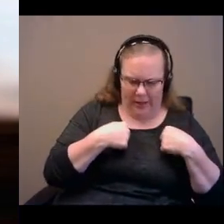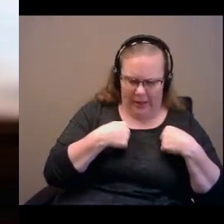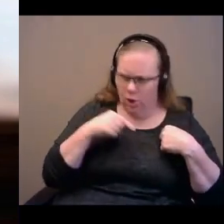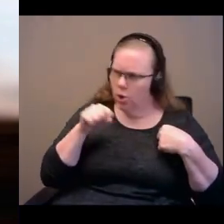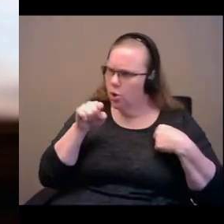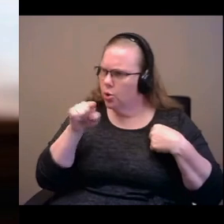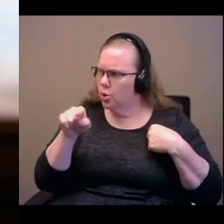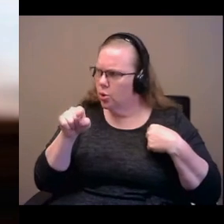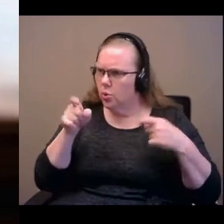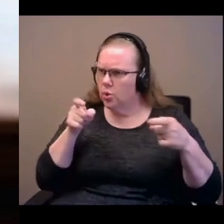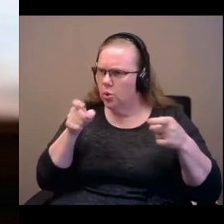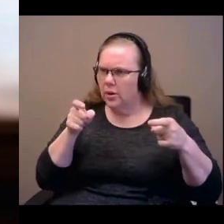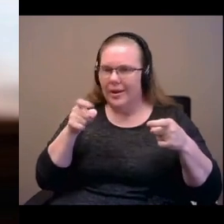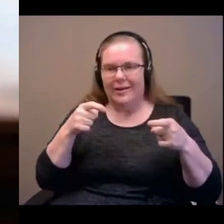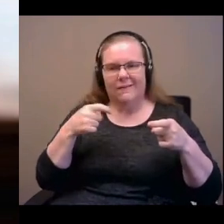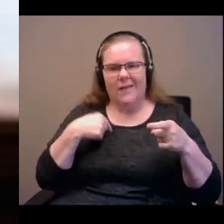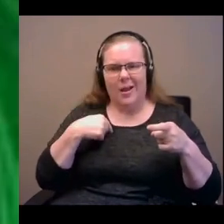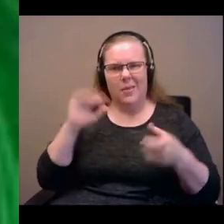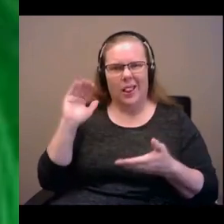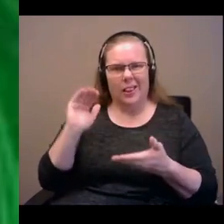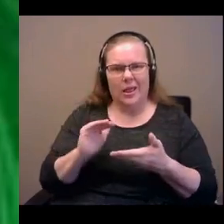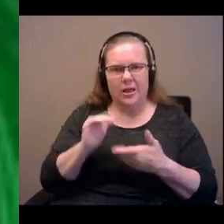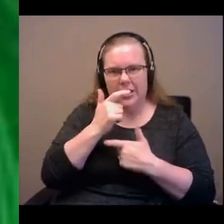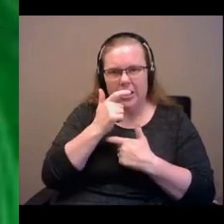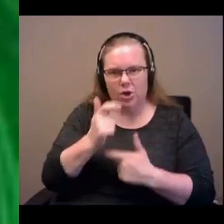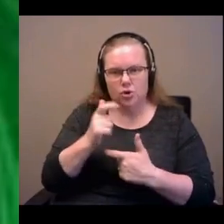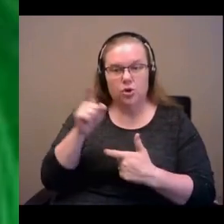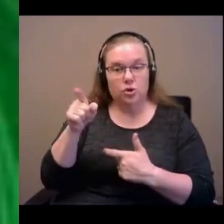the less interested I am in doing what you suggested. Because essentially, people have